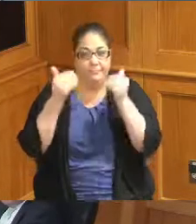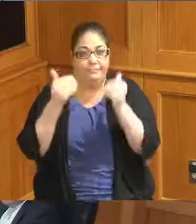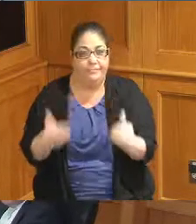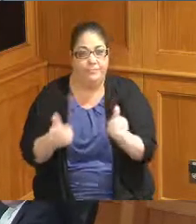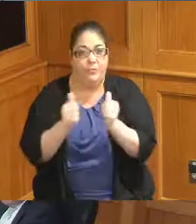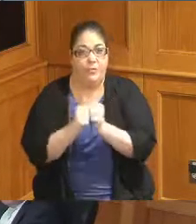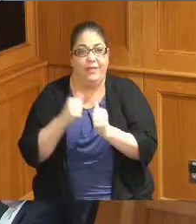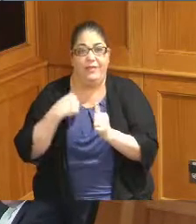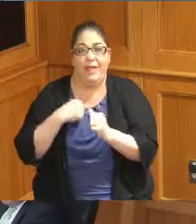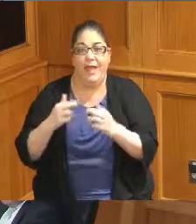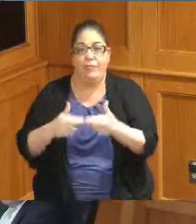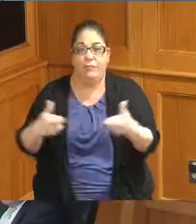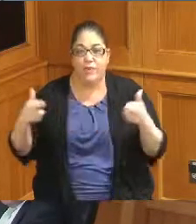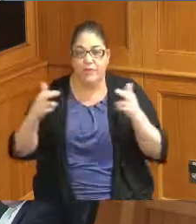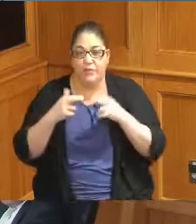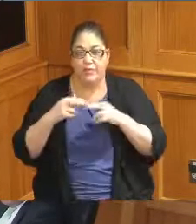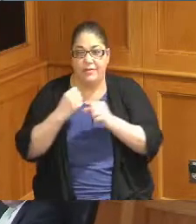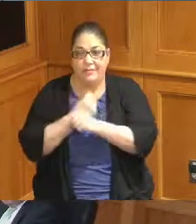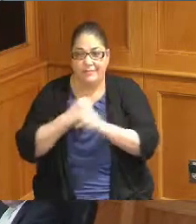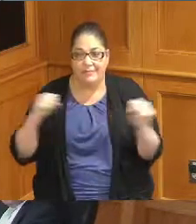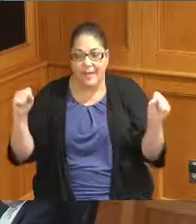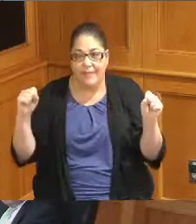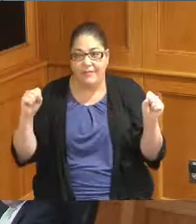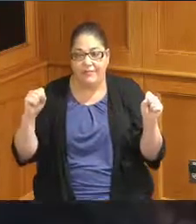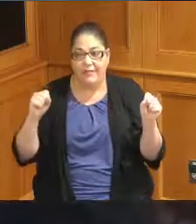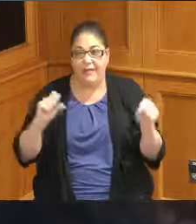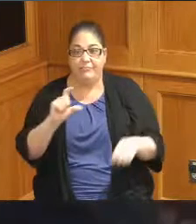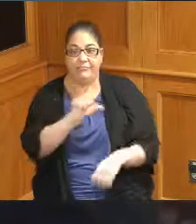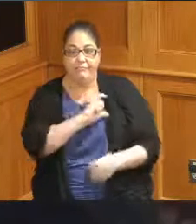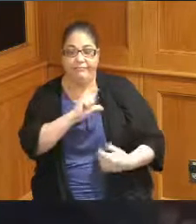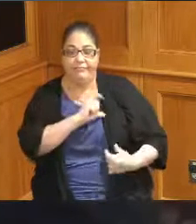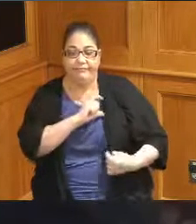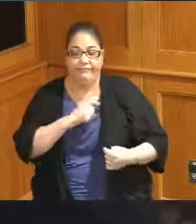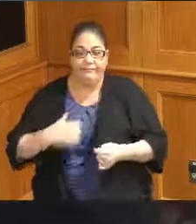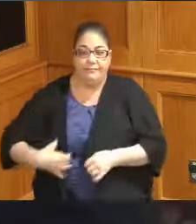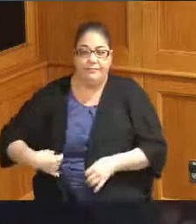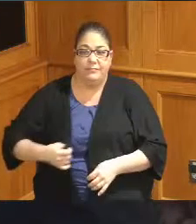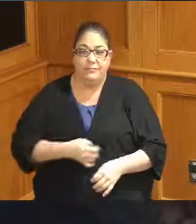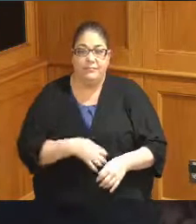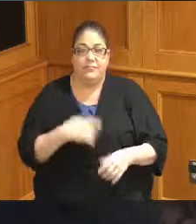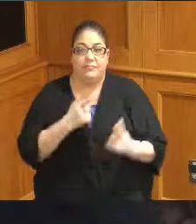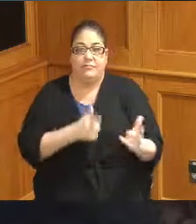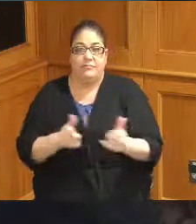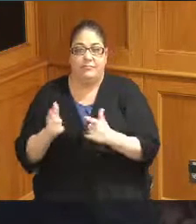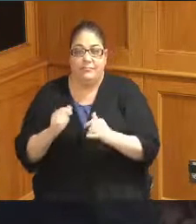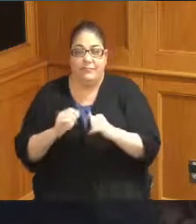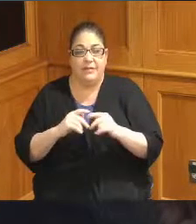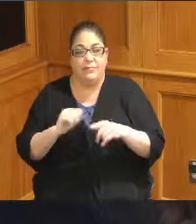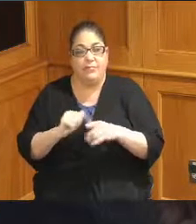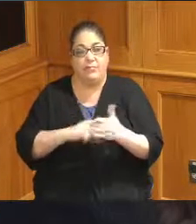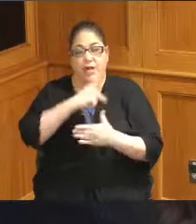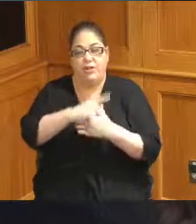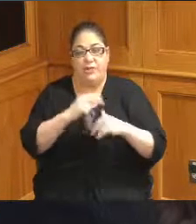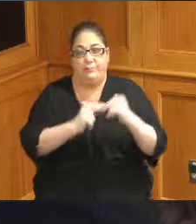regional safety complex as we figure out whether funding issues but I wanted to mention items 14